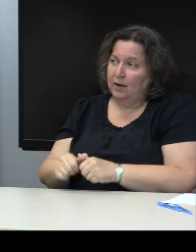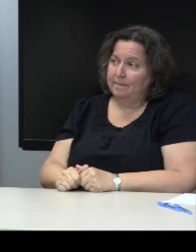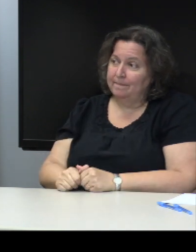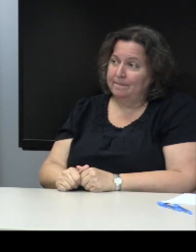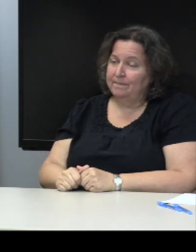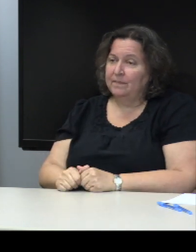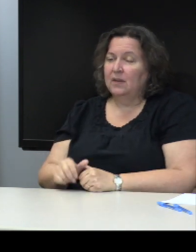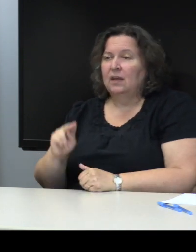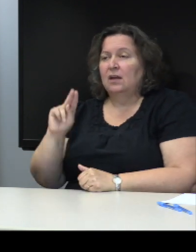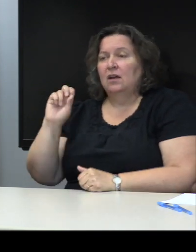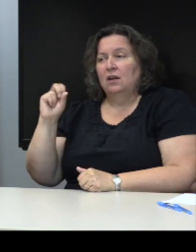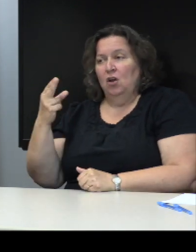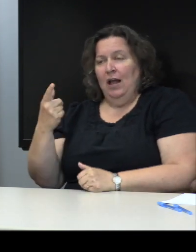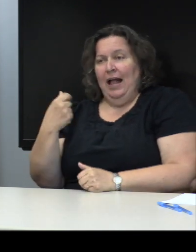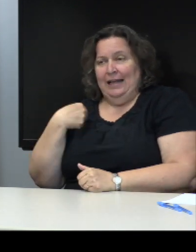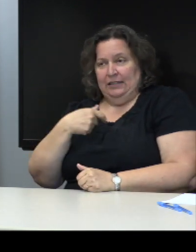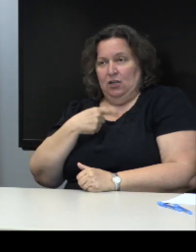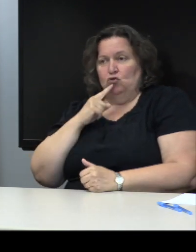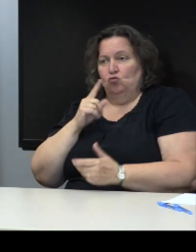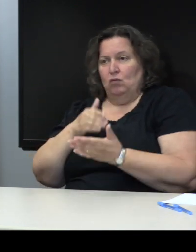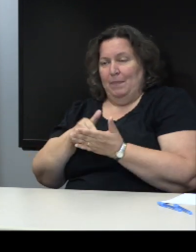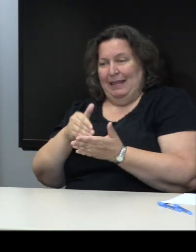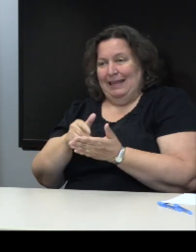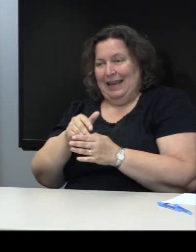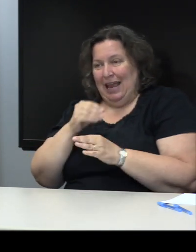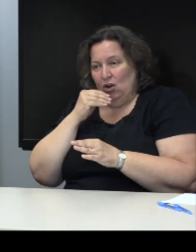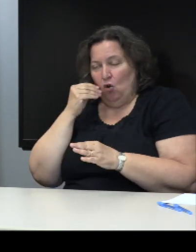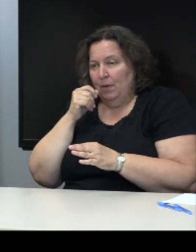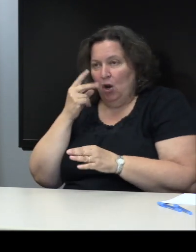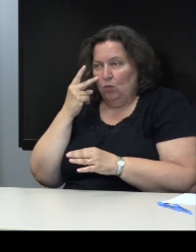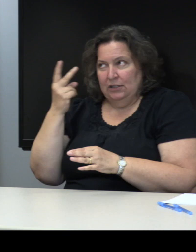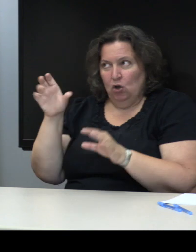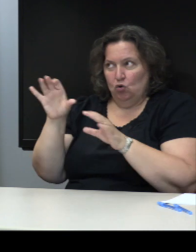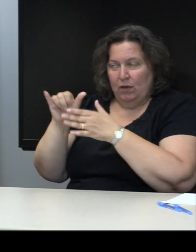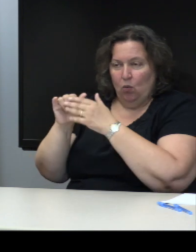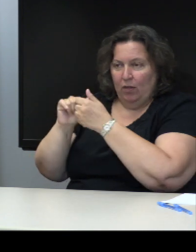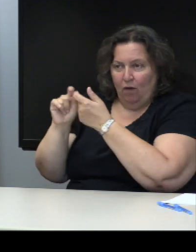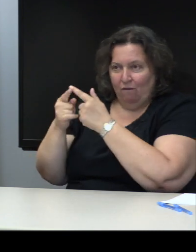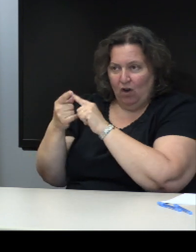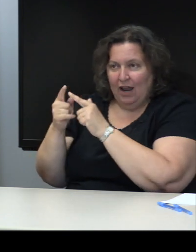Sheridan: Norah asks us to repeat things at home, but I don’t always see her do this when she is with her friends or during sporting events